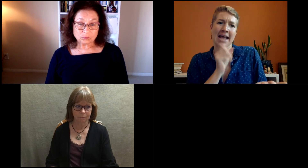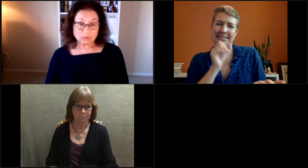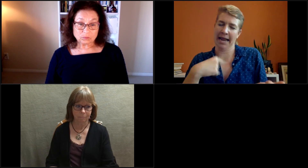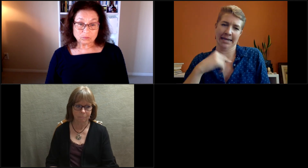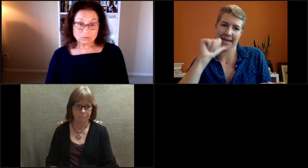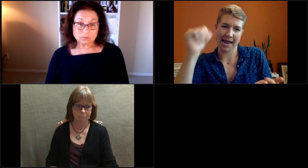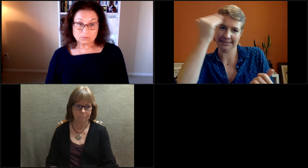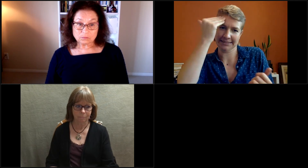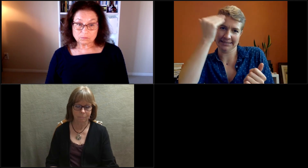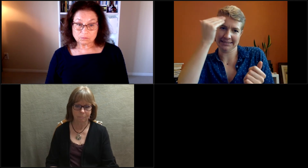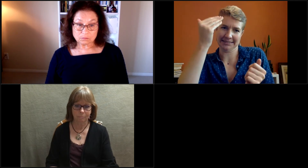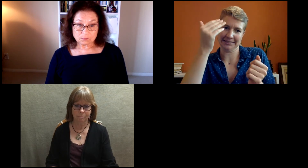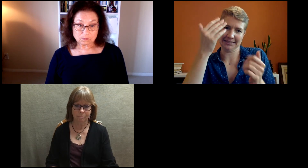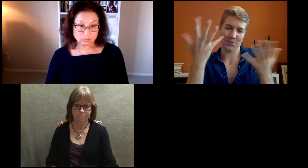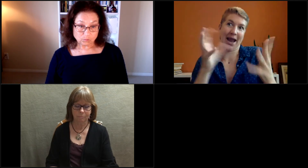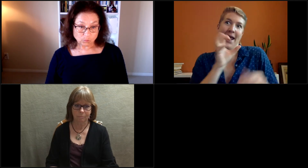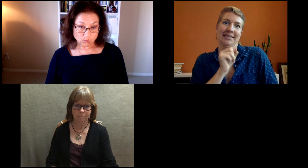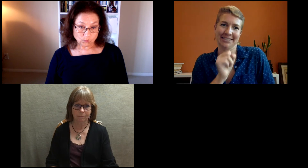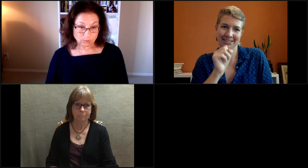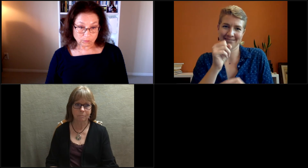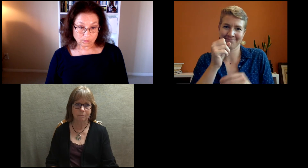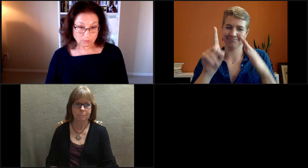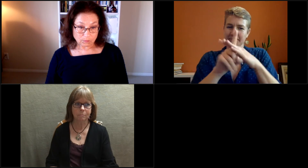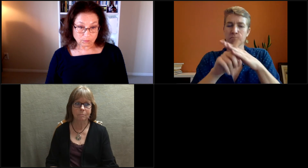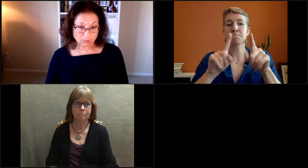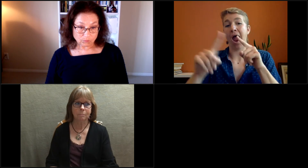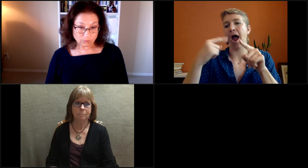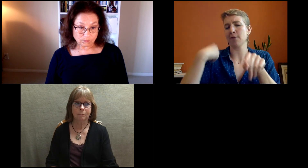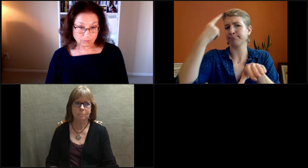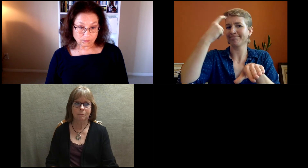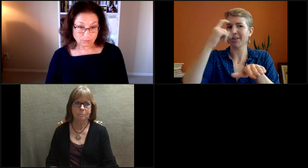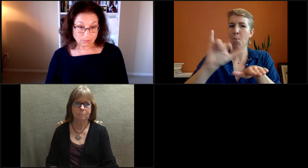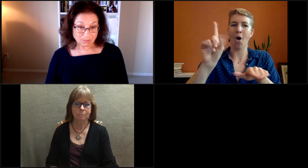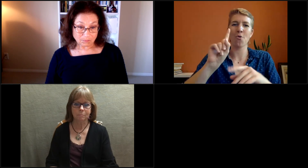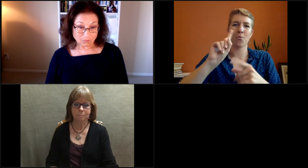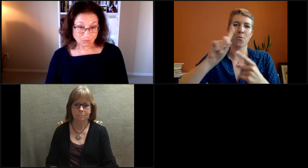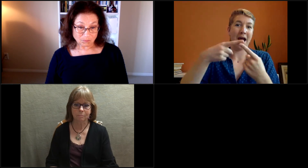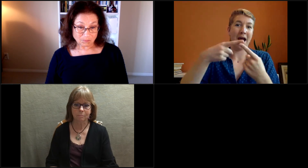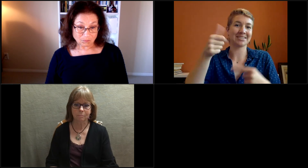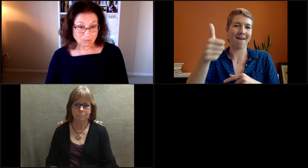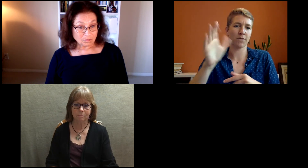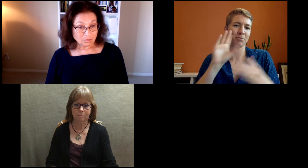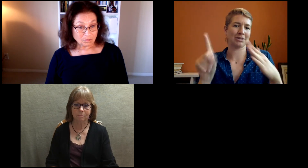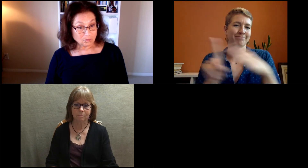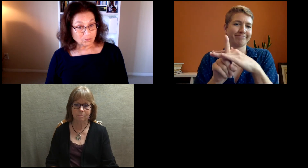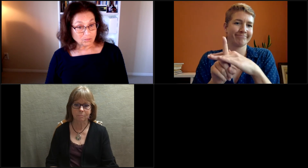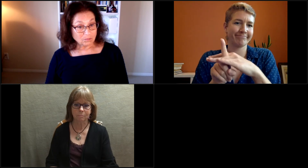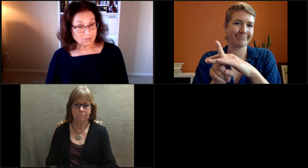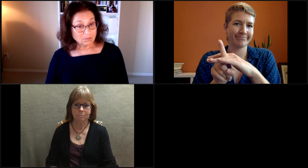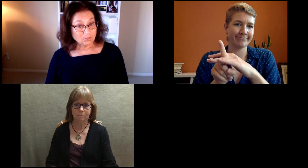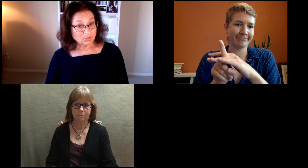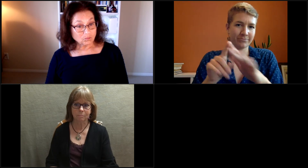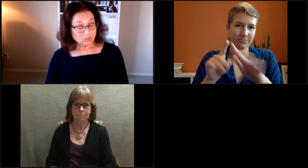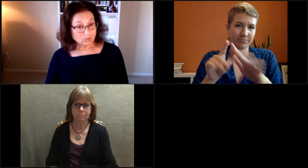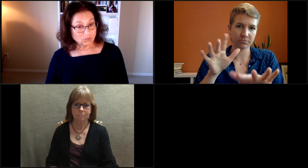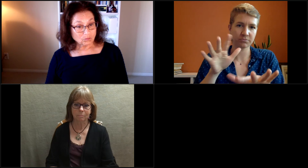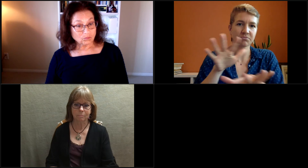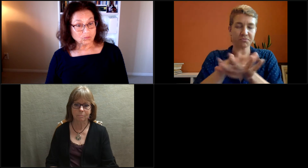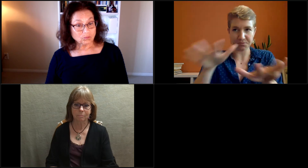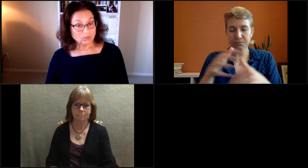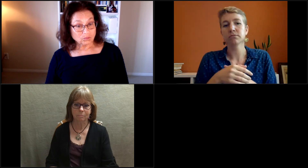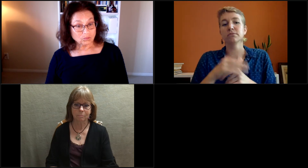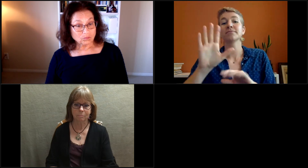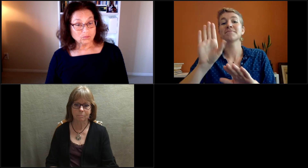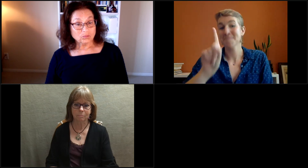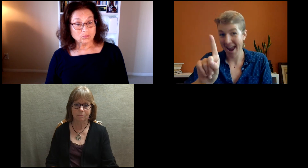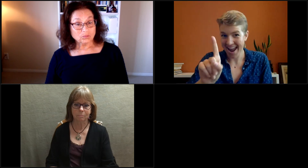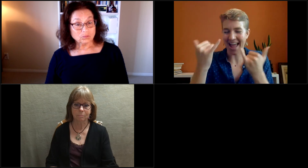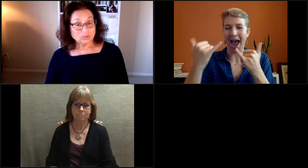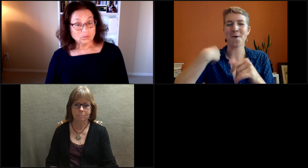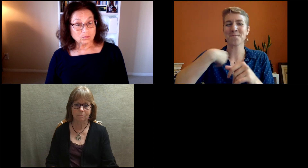and I I suspect at that at a young age, I’m not sure exactly where in the development, but when that starts to distinguish, is when the sign SELF will start to appear.